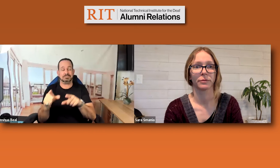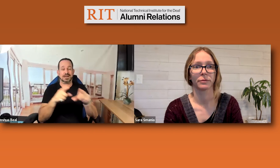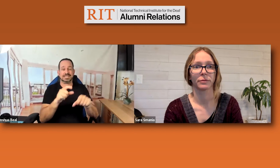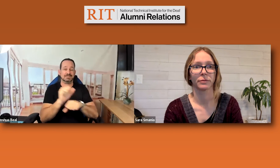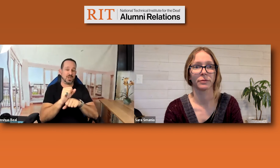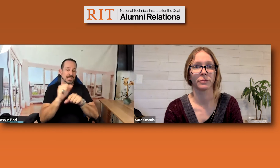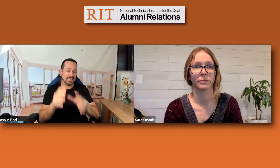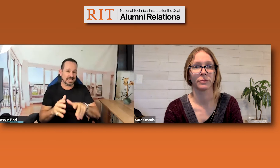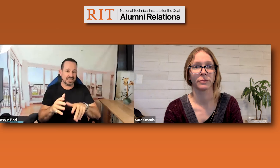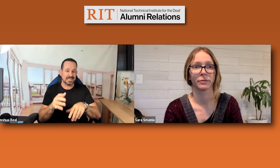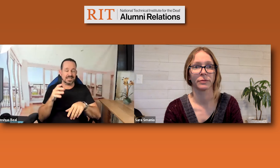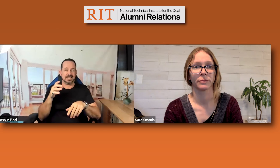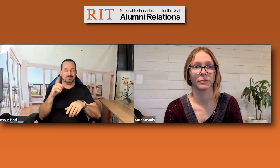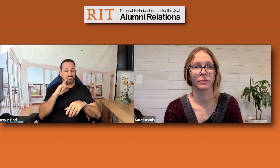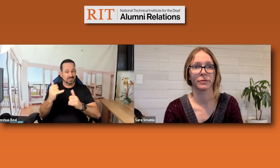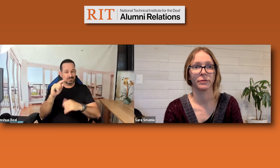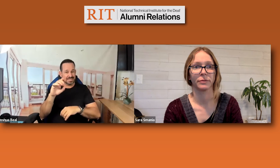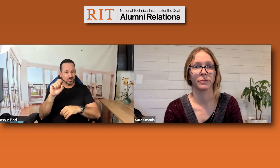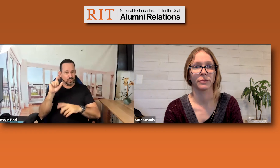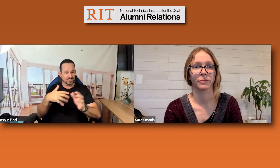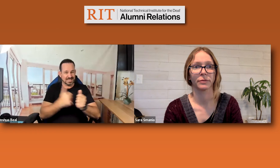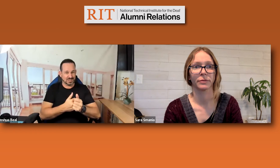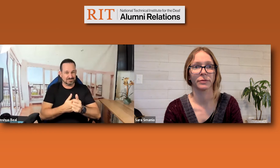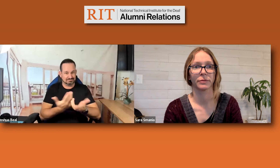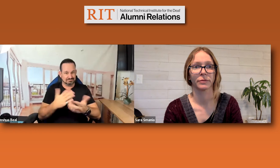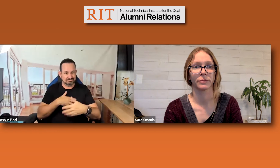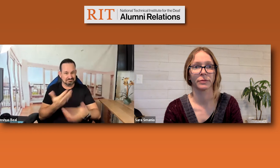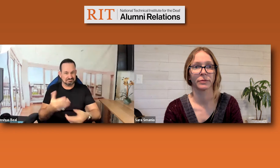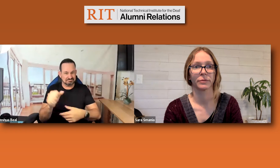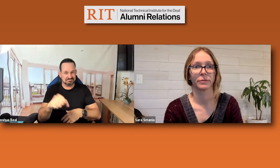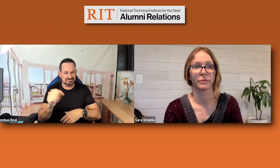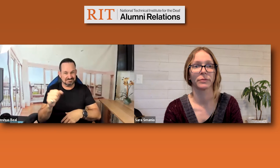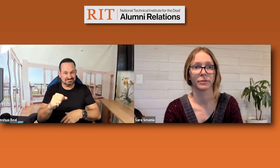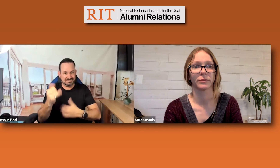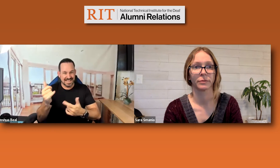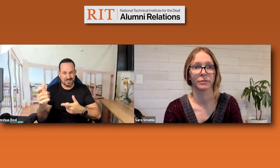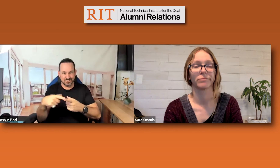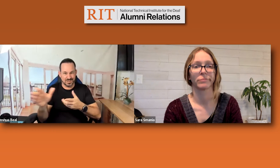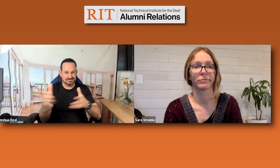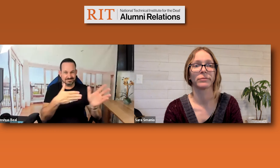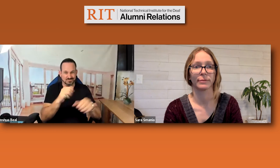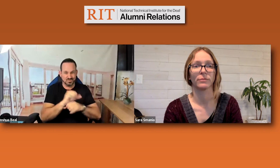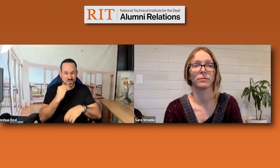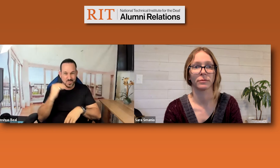as a home office. But, unfortunately, you can't deduct everything. So, I know that a lot of people